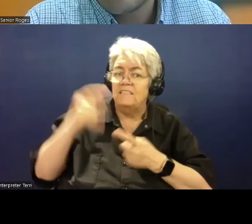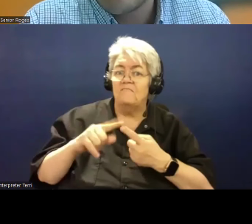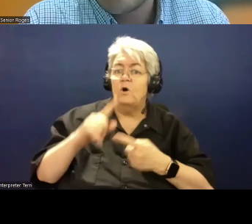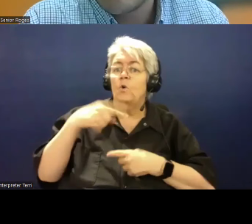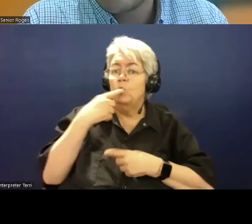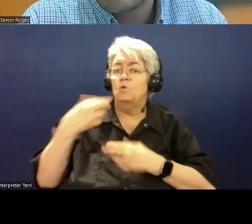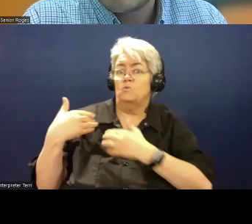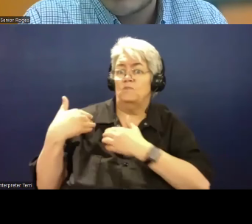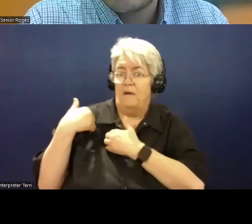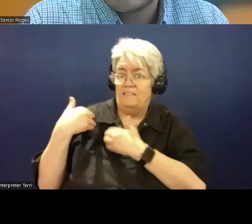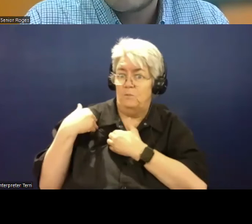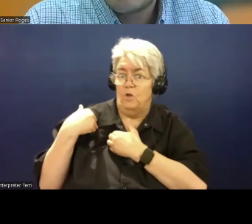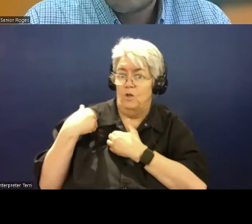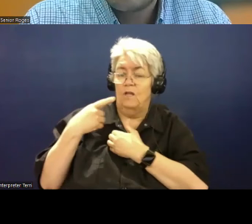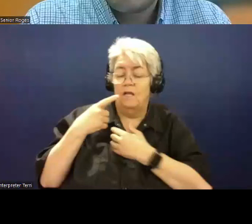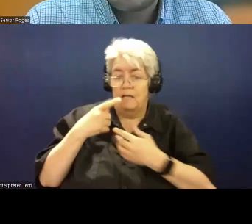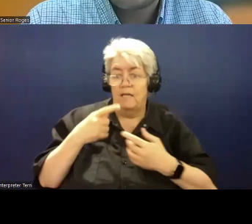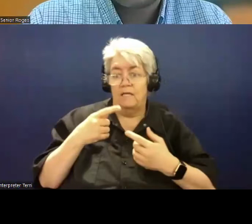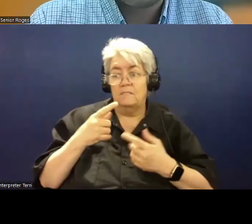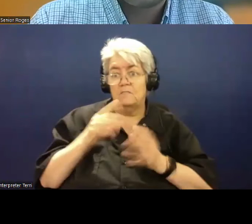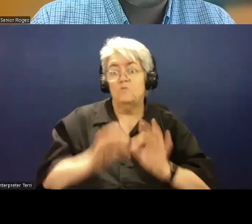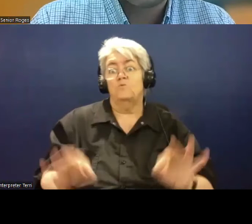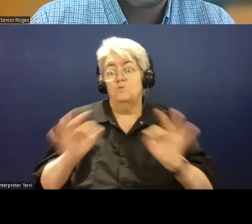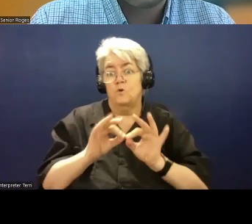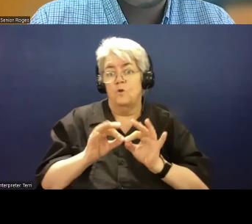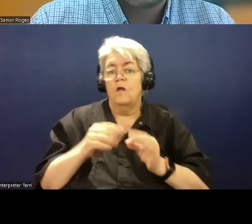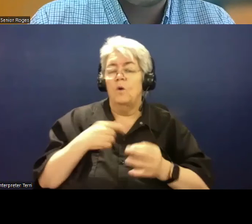WHEN WE THINK WE ARE ENGAGING WITH PEOPLE WHO FEEL THEY